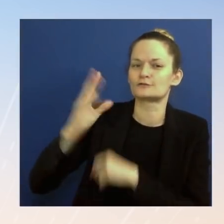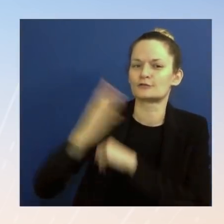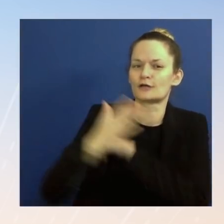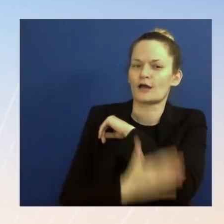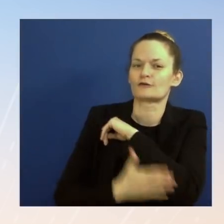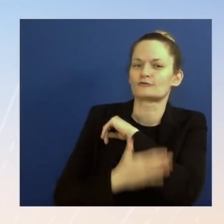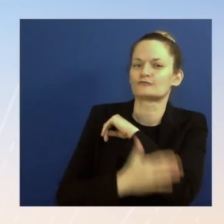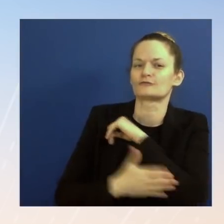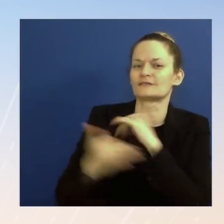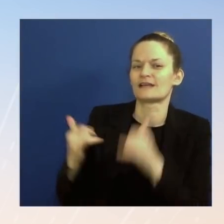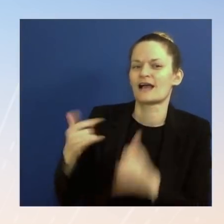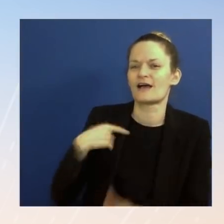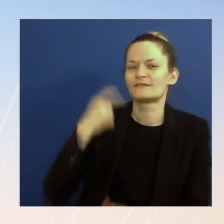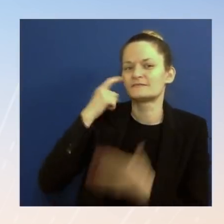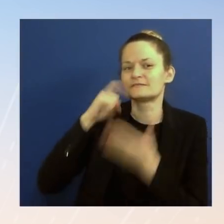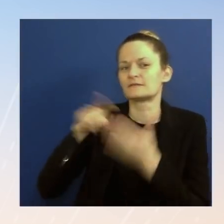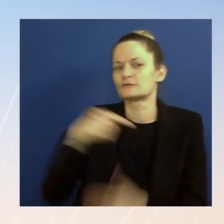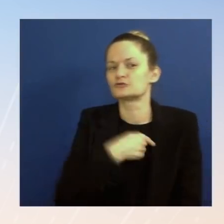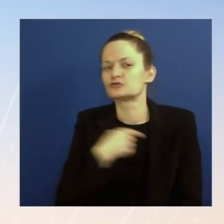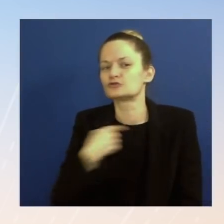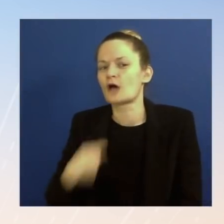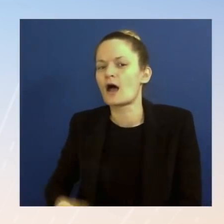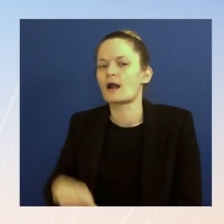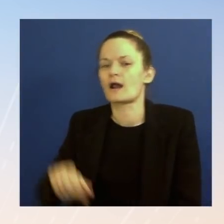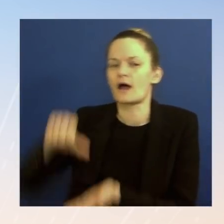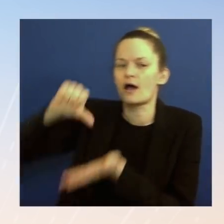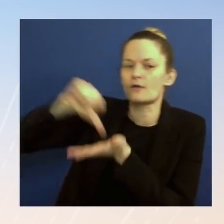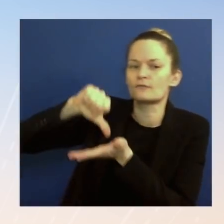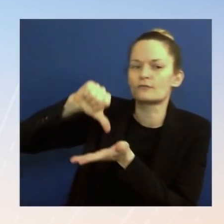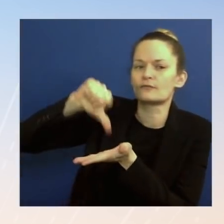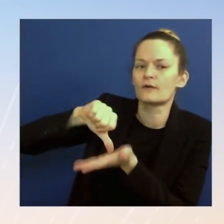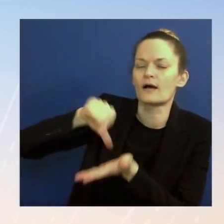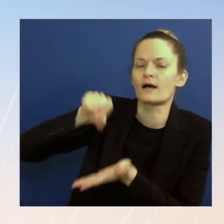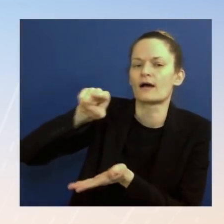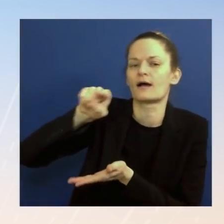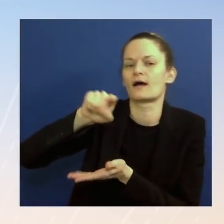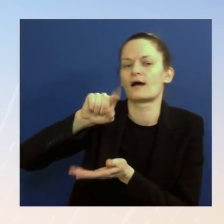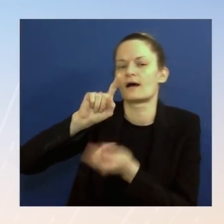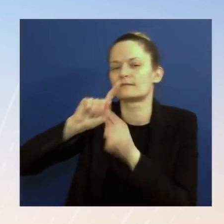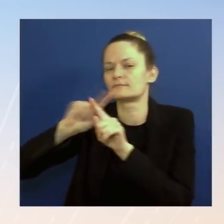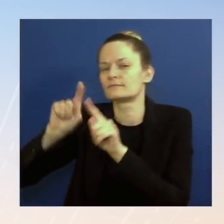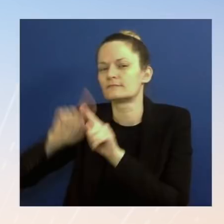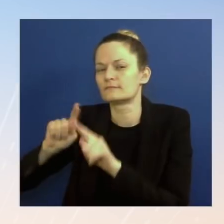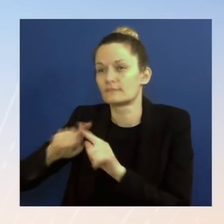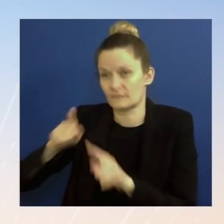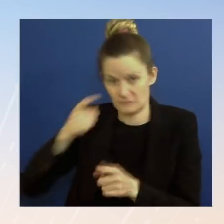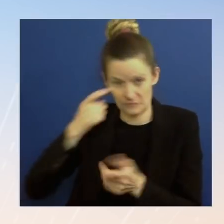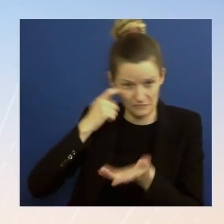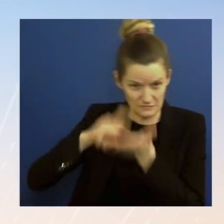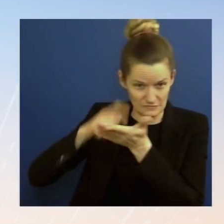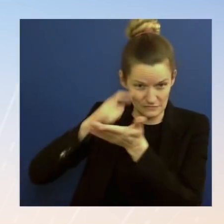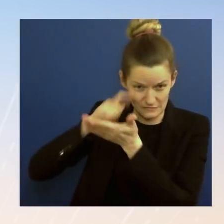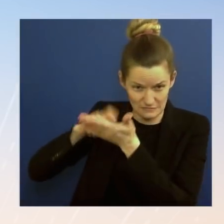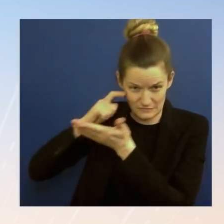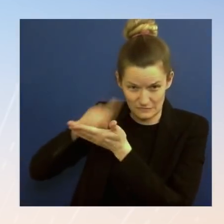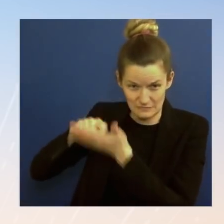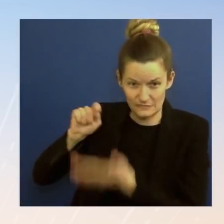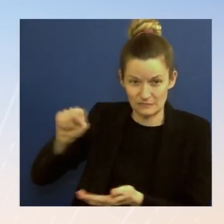perhaps with Taiwan; Iran with its rockets; North Korea also showing its provocative nature?